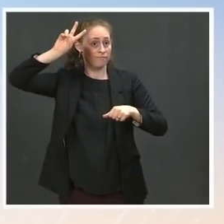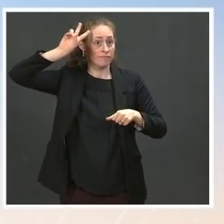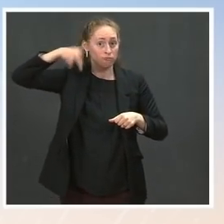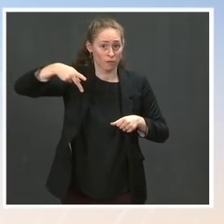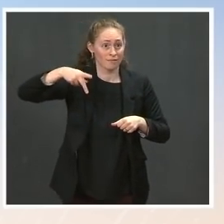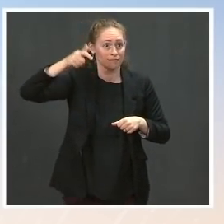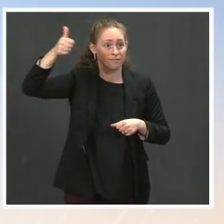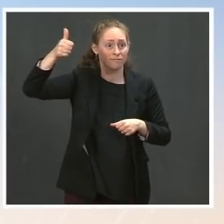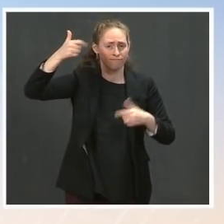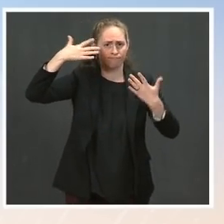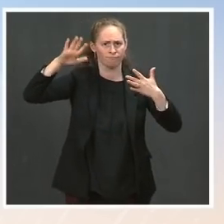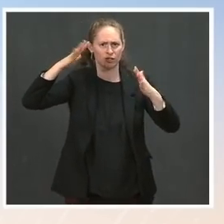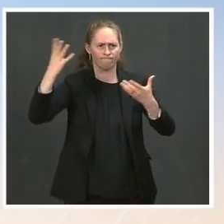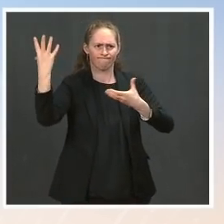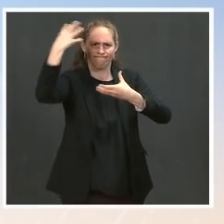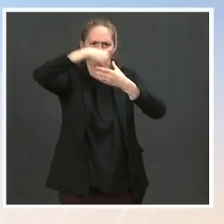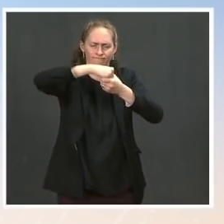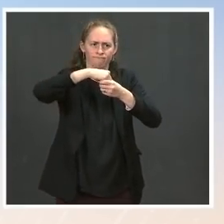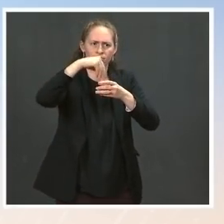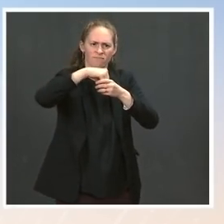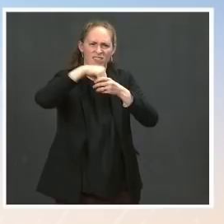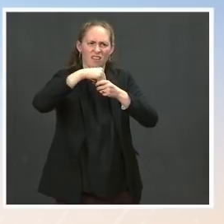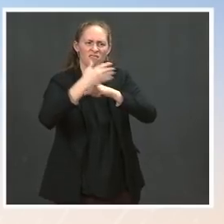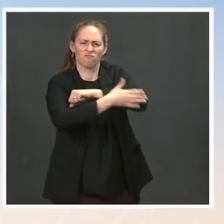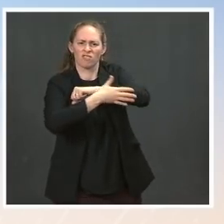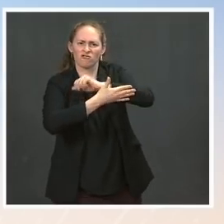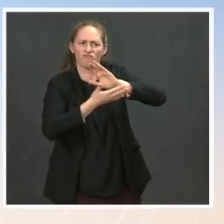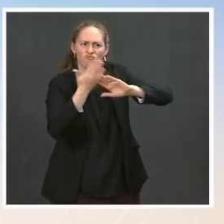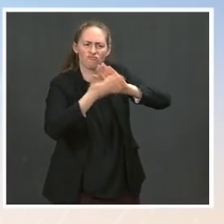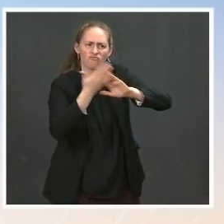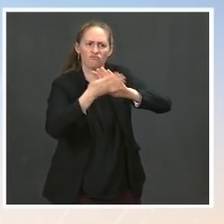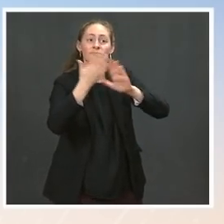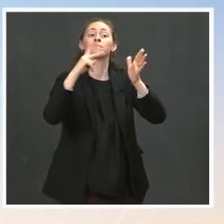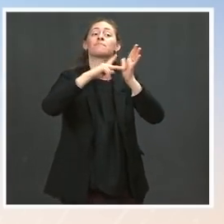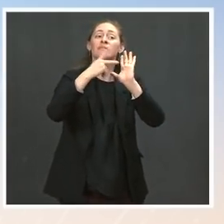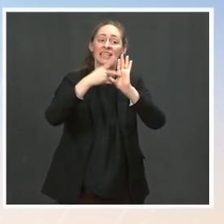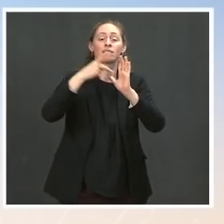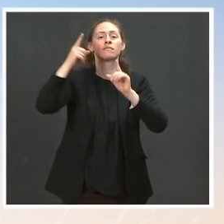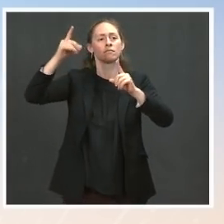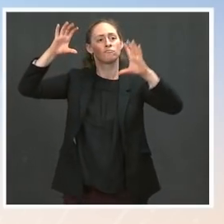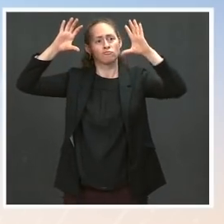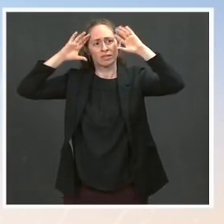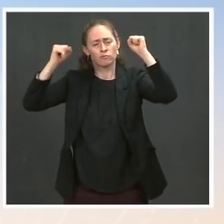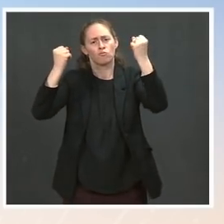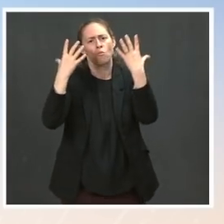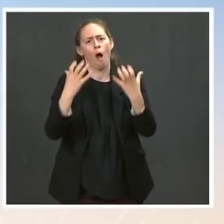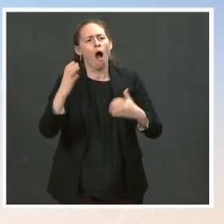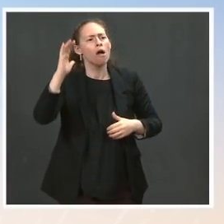or the meeting today, if he did not want to authentically hear from the members attending about their ideas